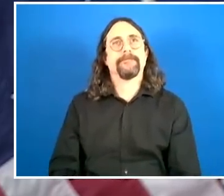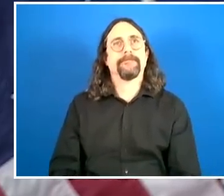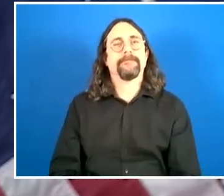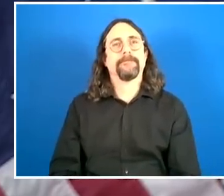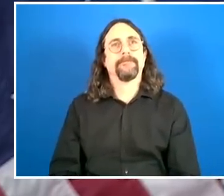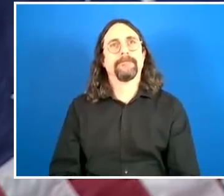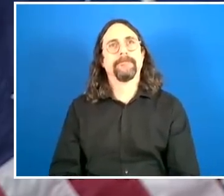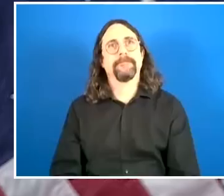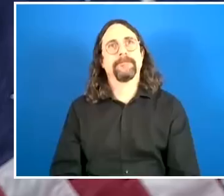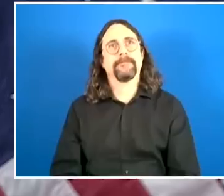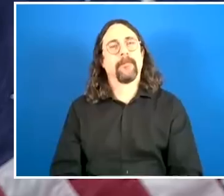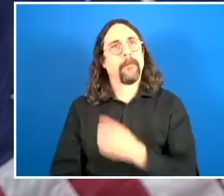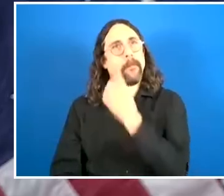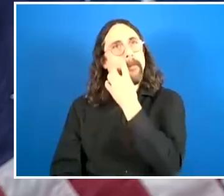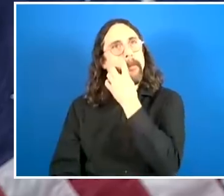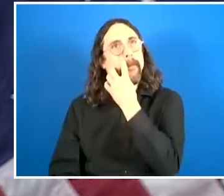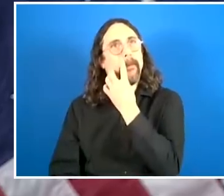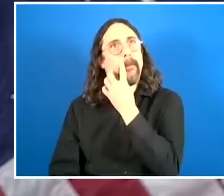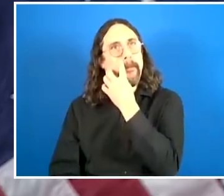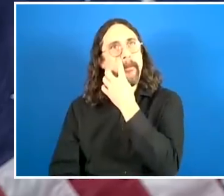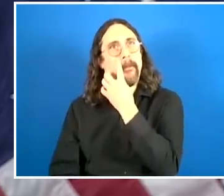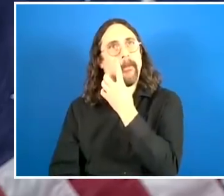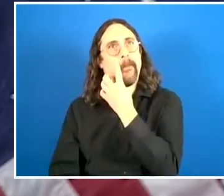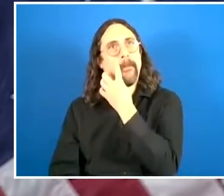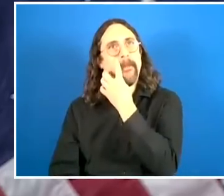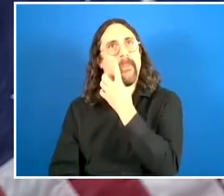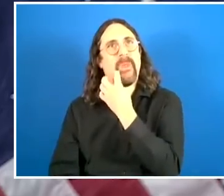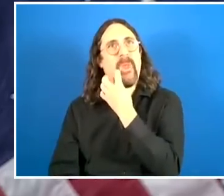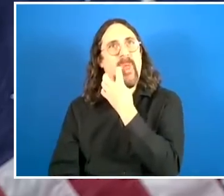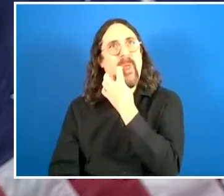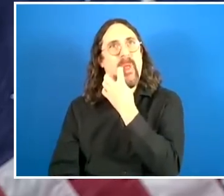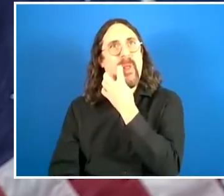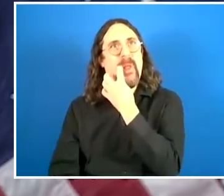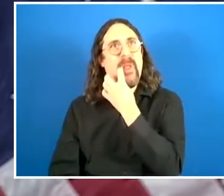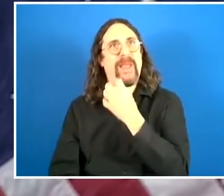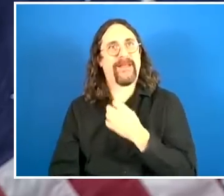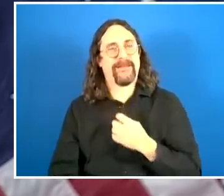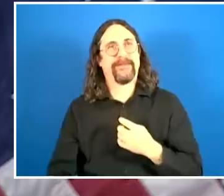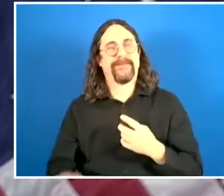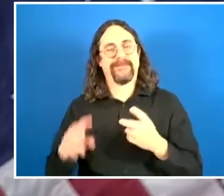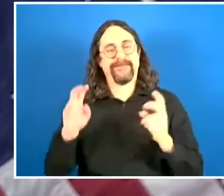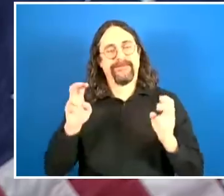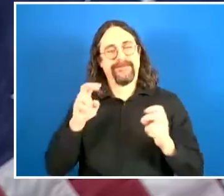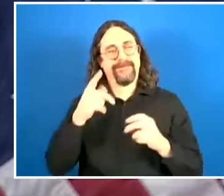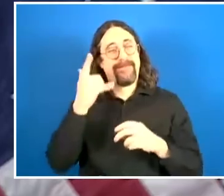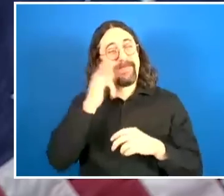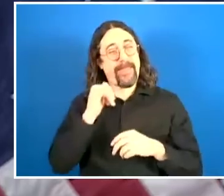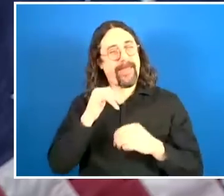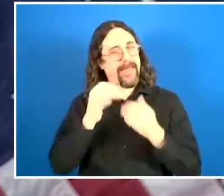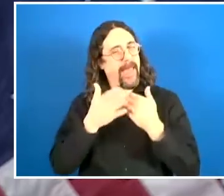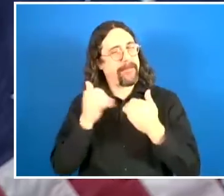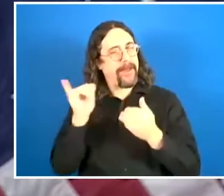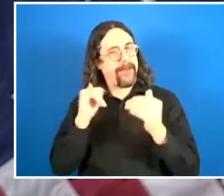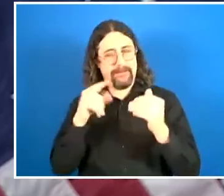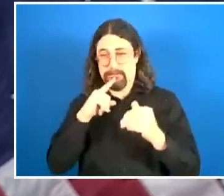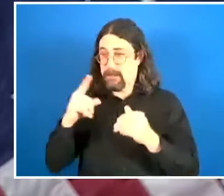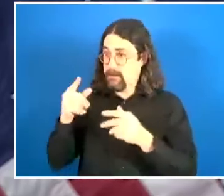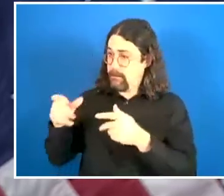DOWN ETH NWRUAY , THIS IS THE ULTIMATE EXAMPLE OF THAT. MORE AND MORE